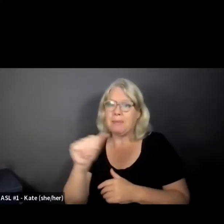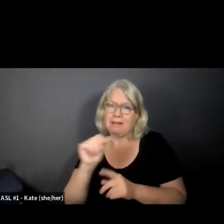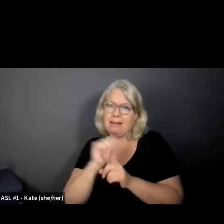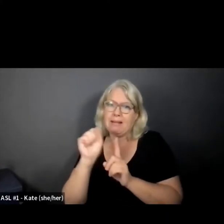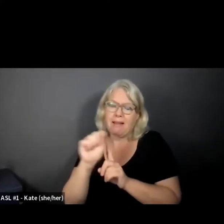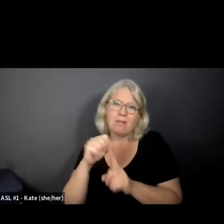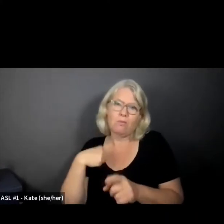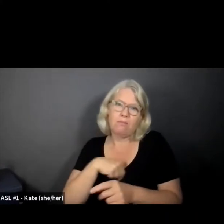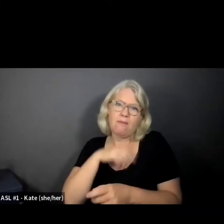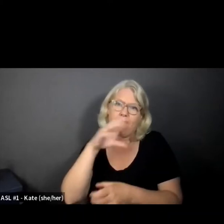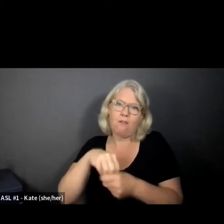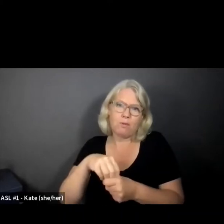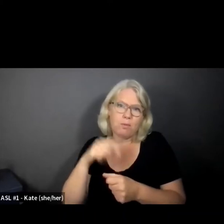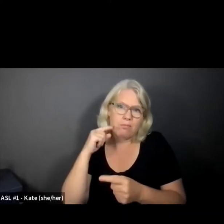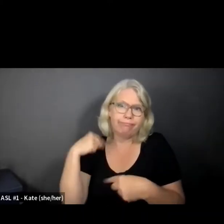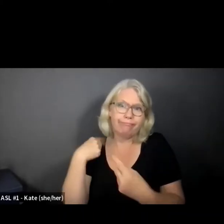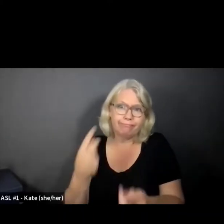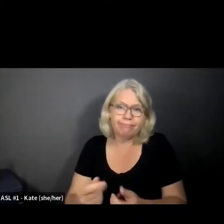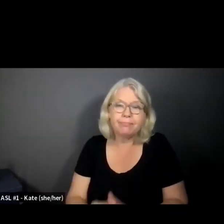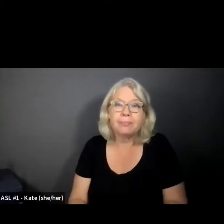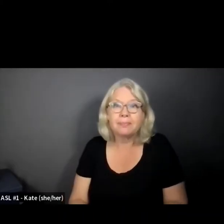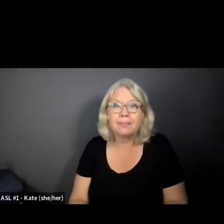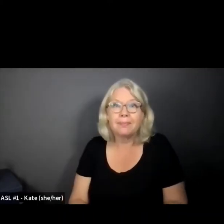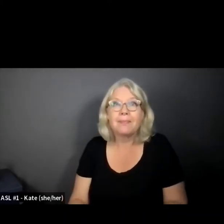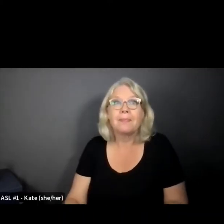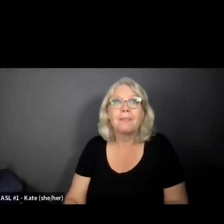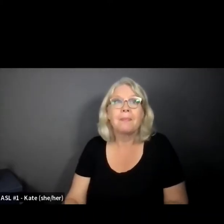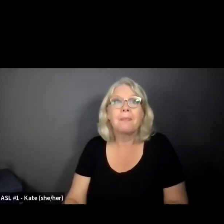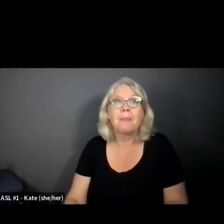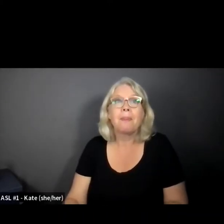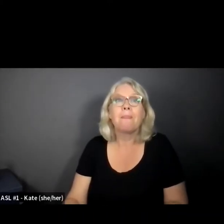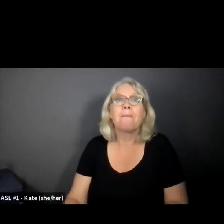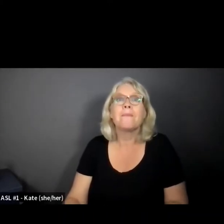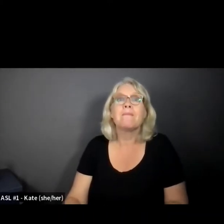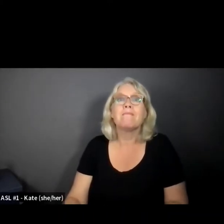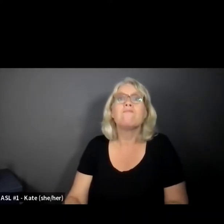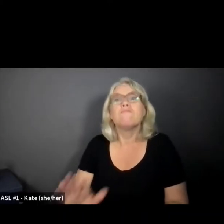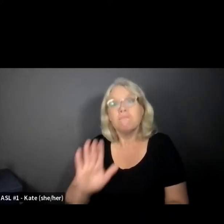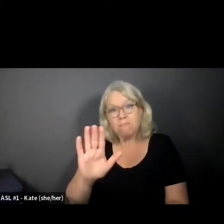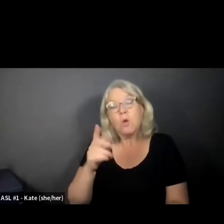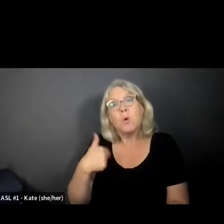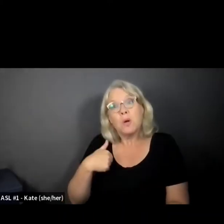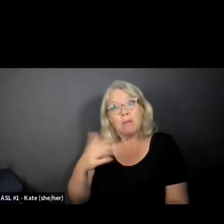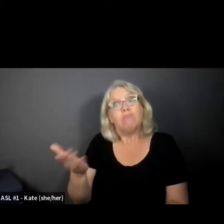FORWARD. I THINK YOU'LL AGREE WITH ME THAT WHILE WE OBSERVED REAL PROGRESS IN THE EARLY YEARS